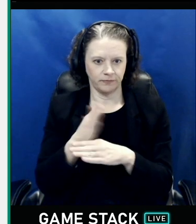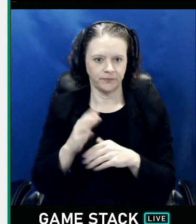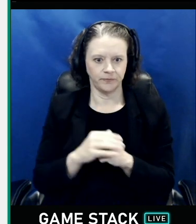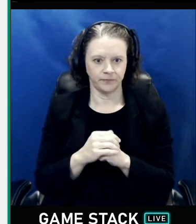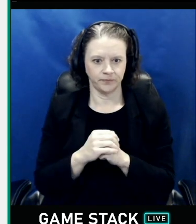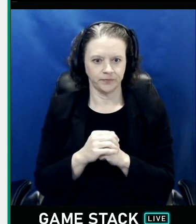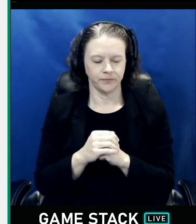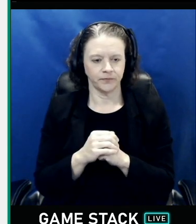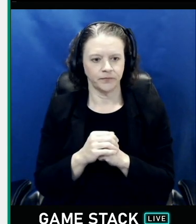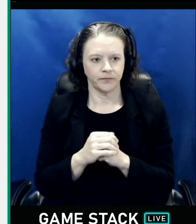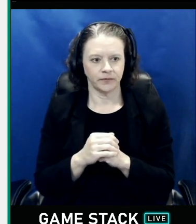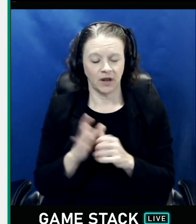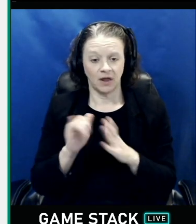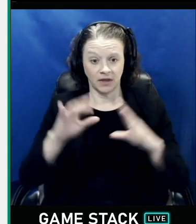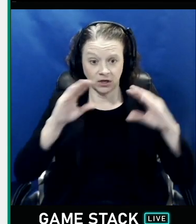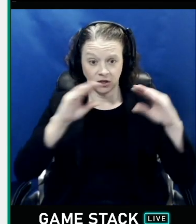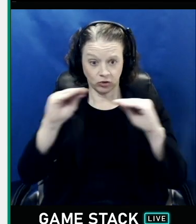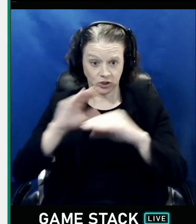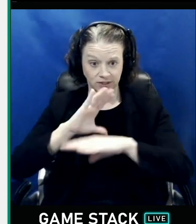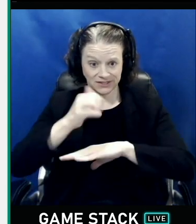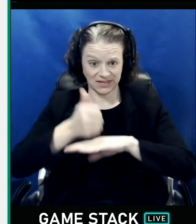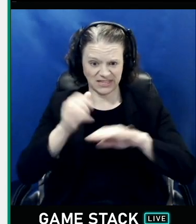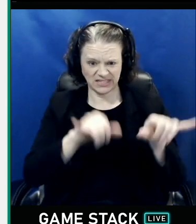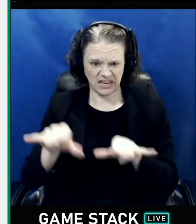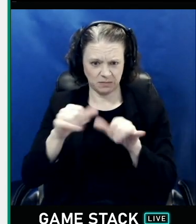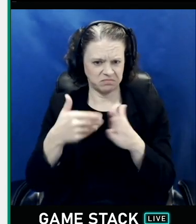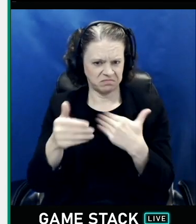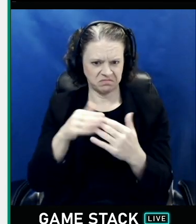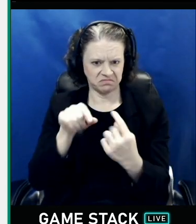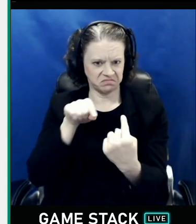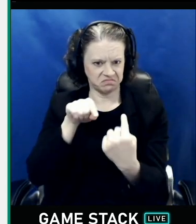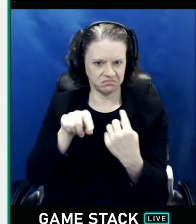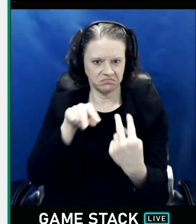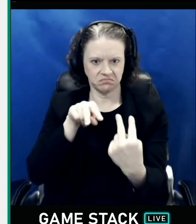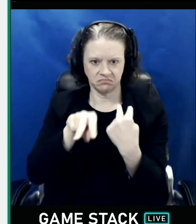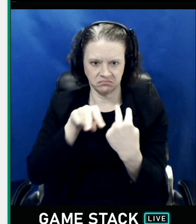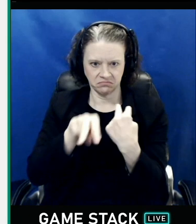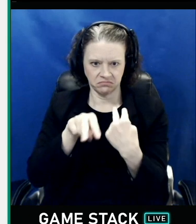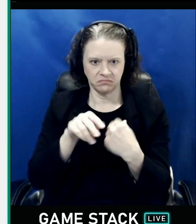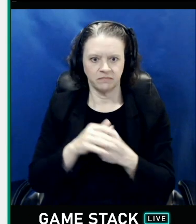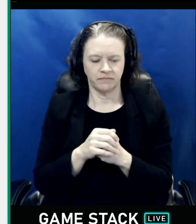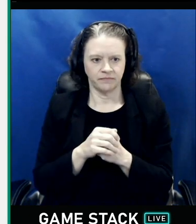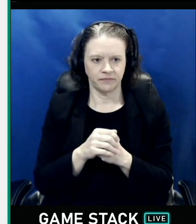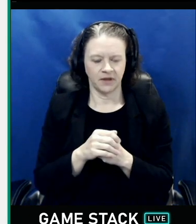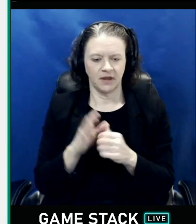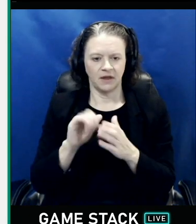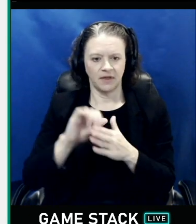The instruction set is the same regardless of single-thread or dual-thread mode. Zen 2 added Cache Line Write Back and Write Back